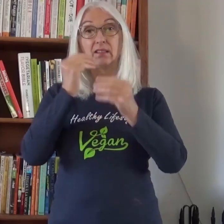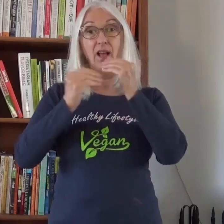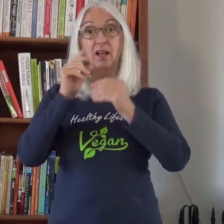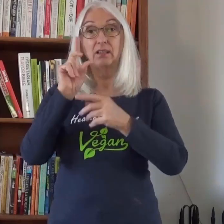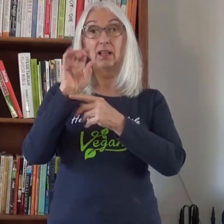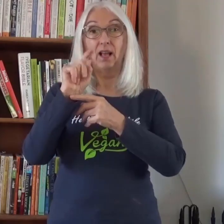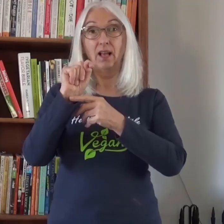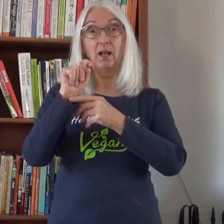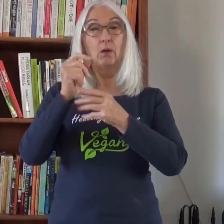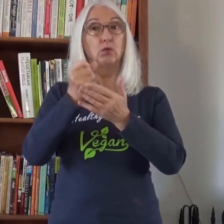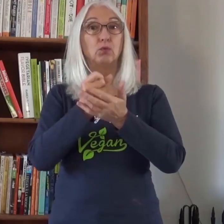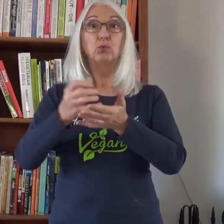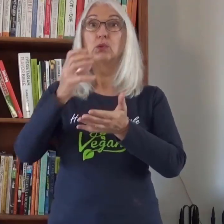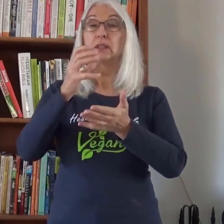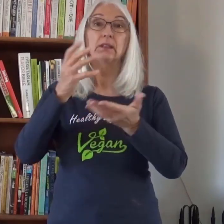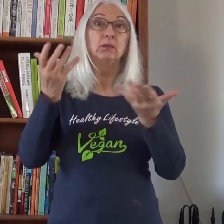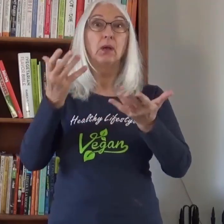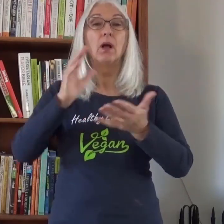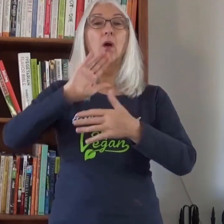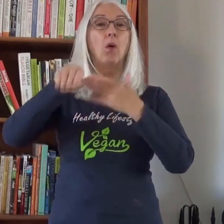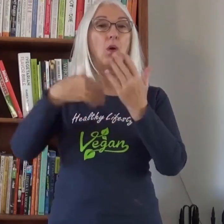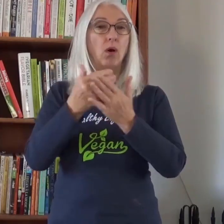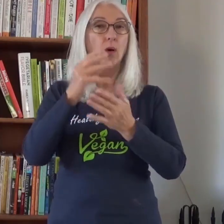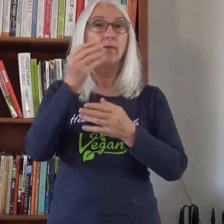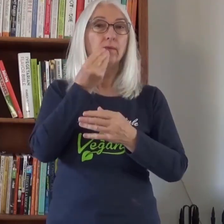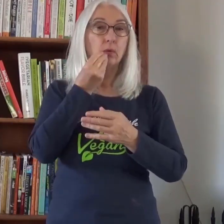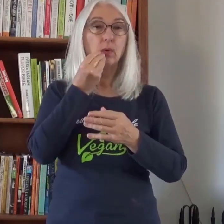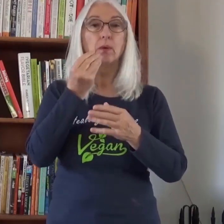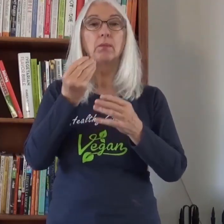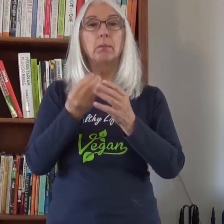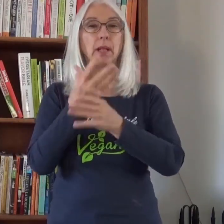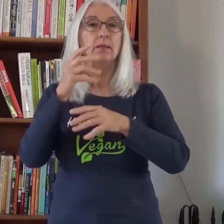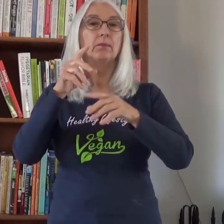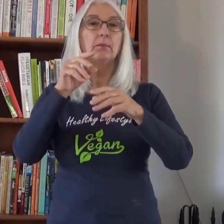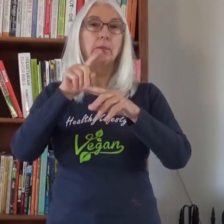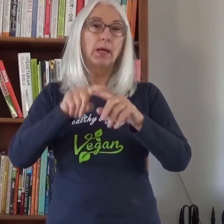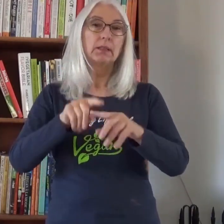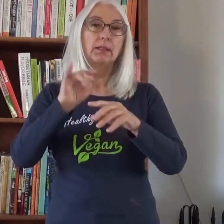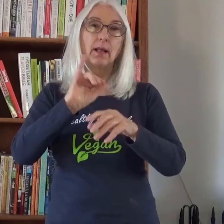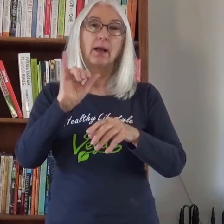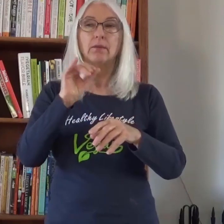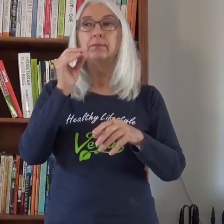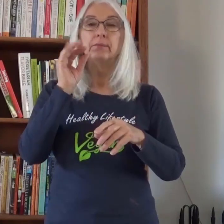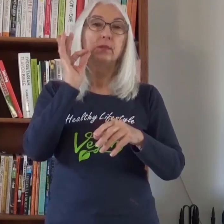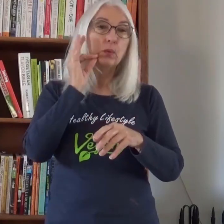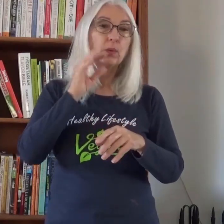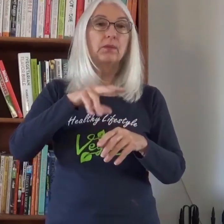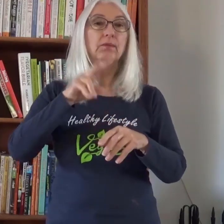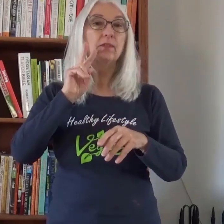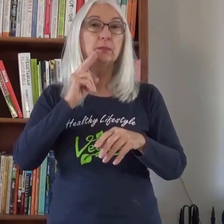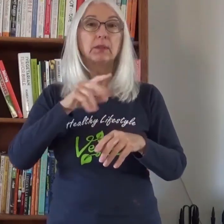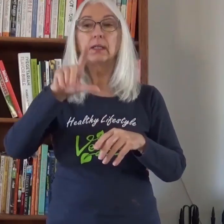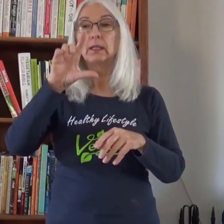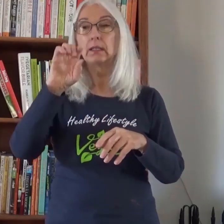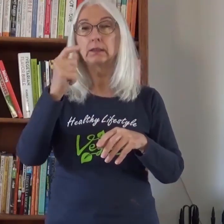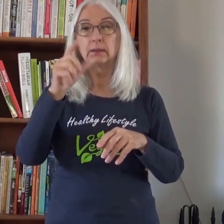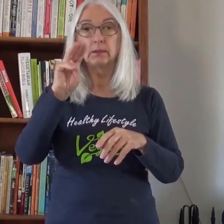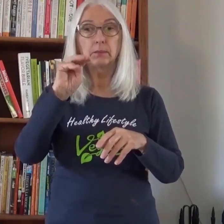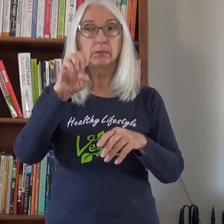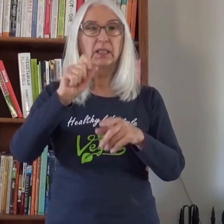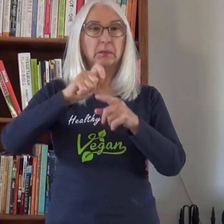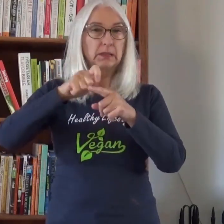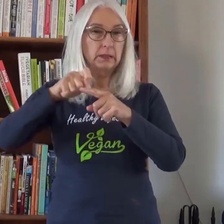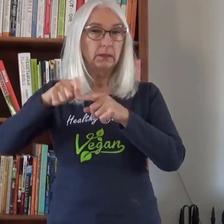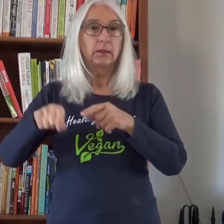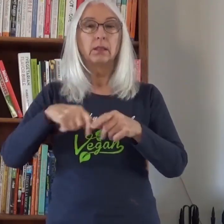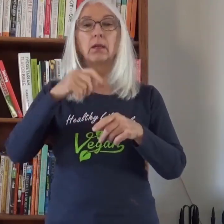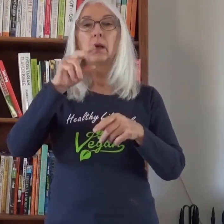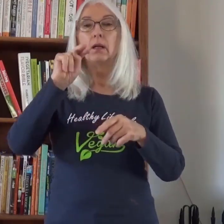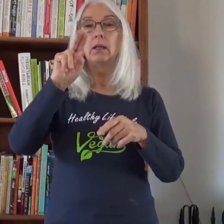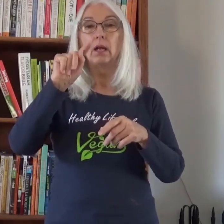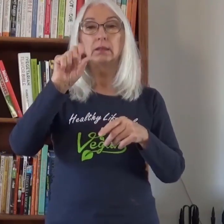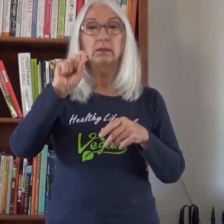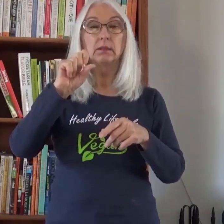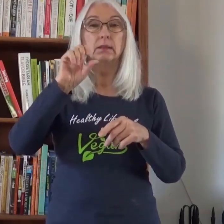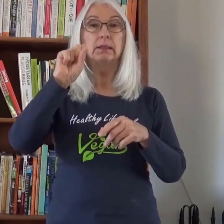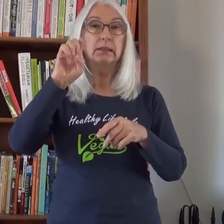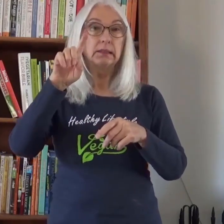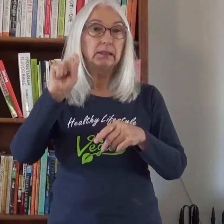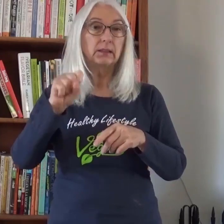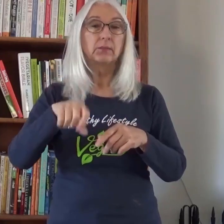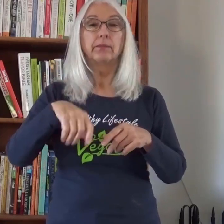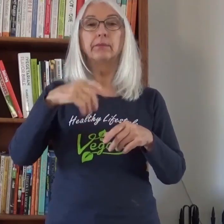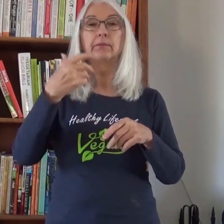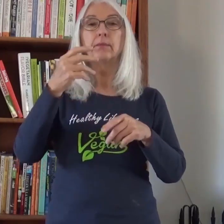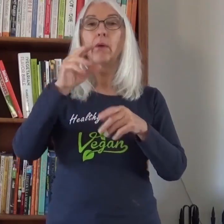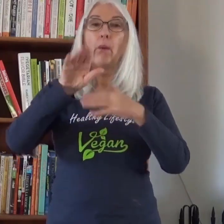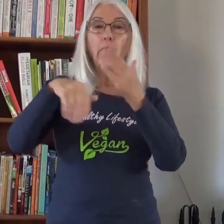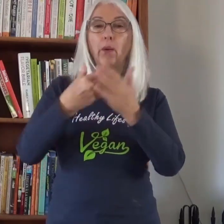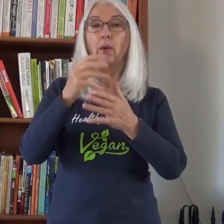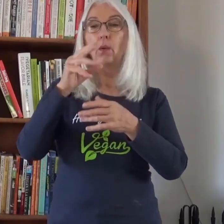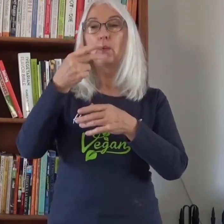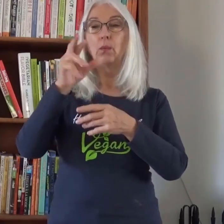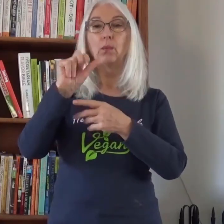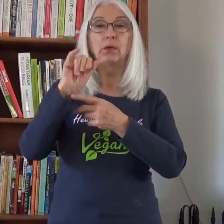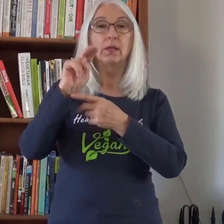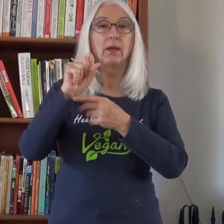A diet rich in whole food, plant-based like fruits, vegetables, legumes, nuts/seeds, whole grains